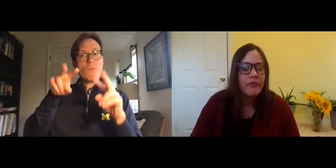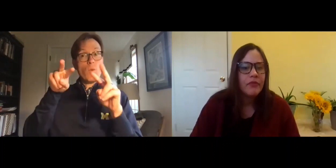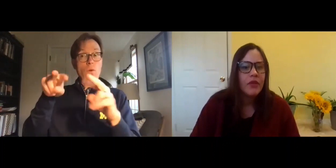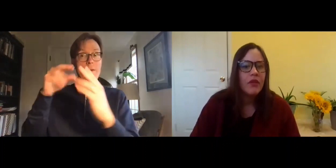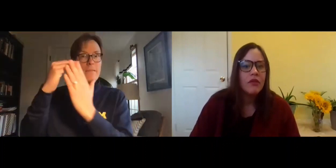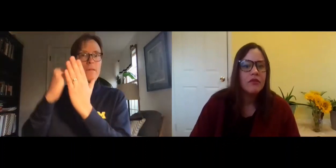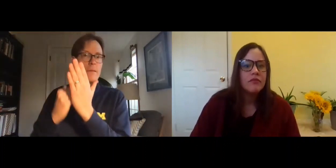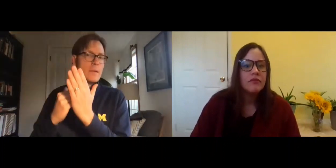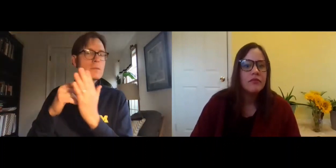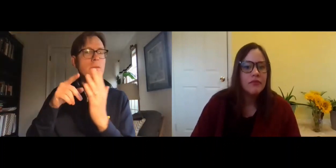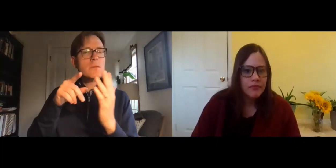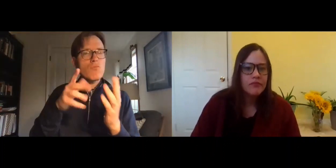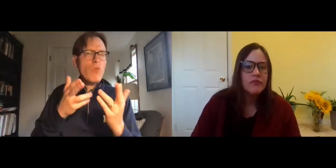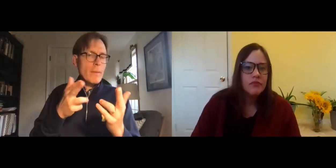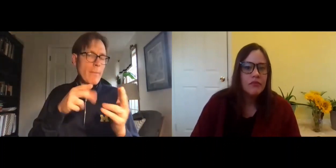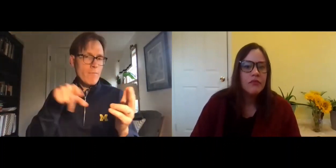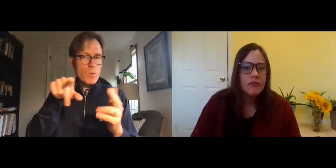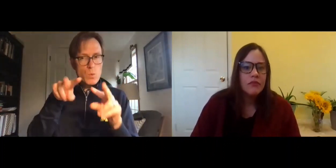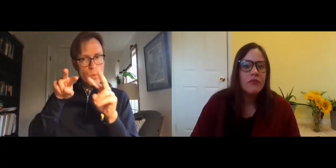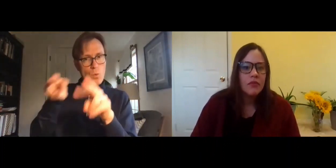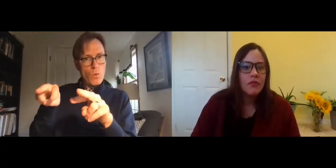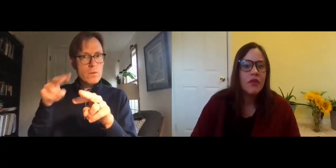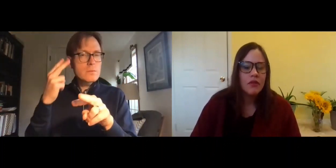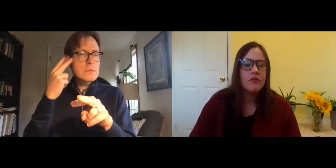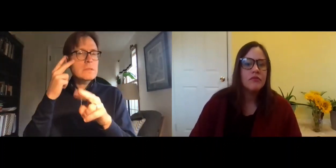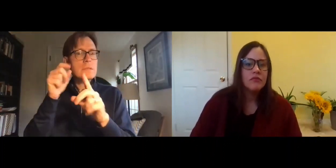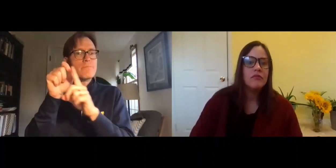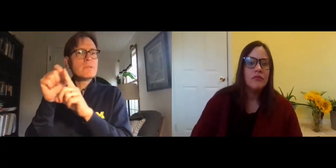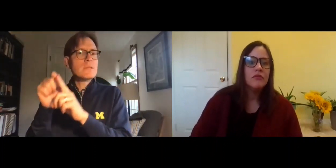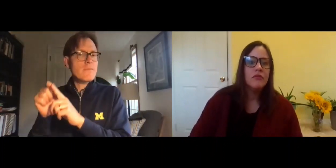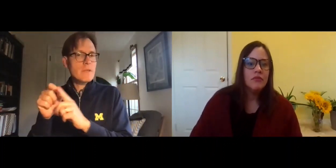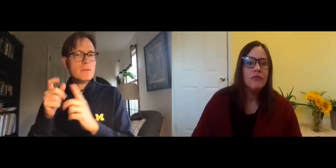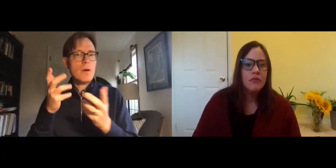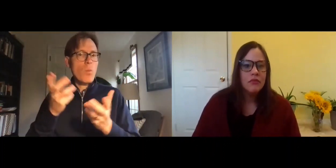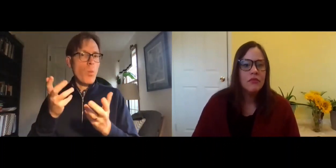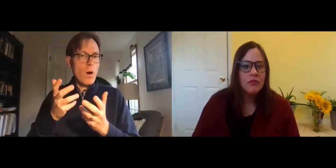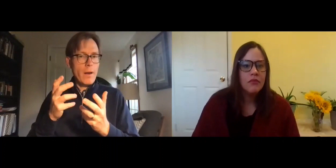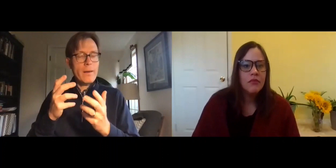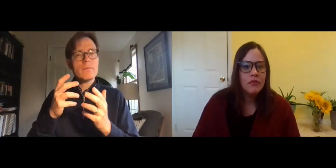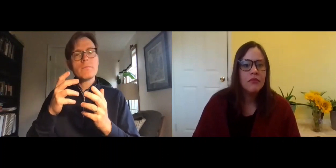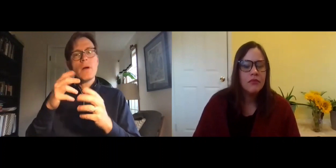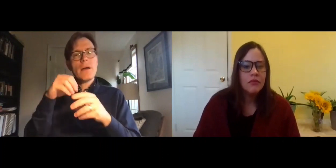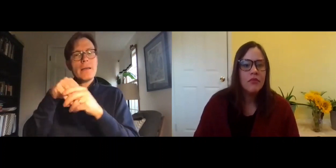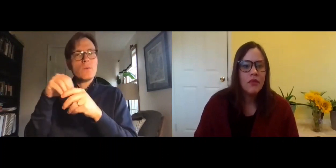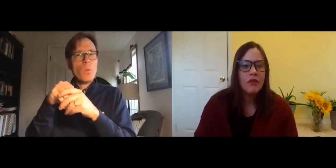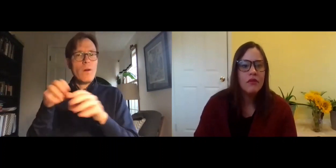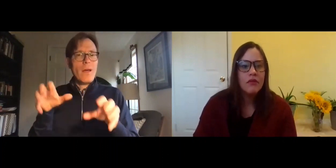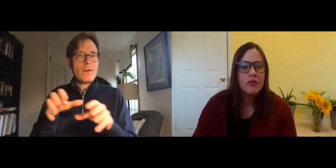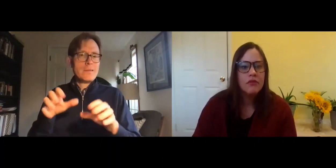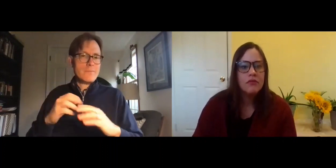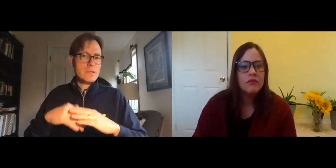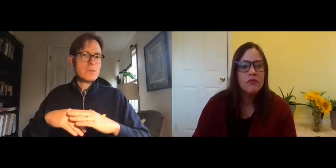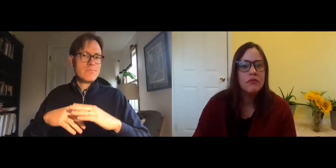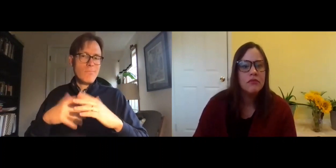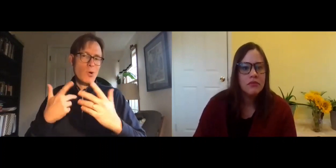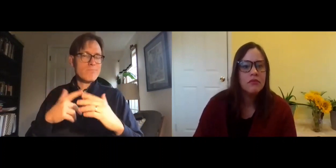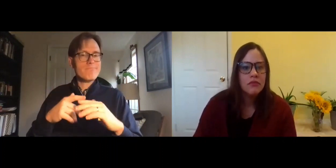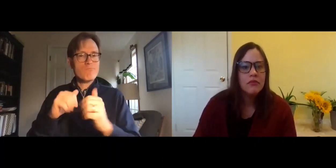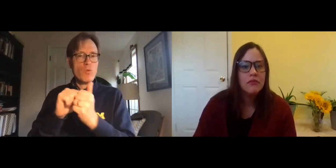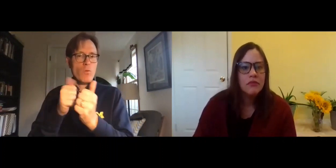Dr. McKee: Sure, if you look at the list of recommendations, you can see some very specific things listed.